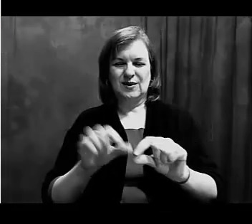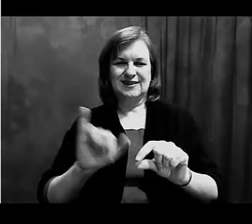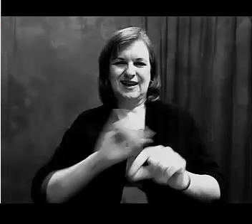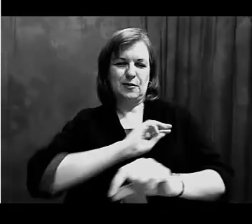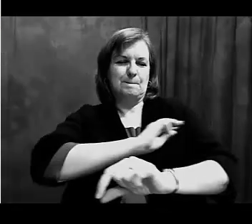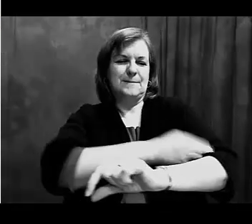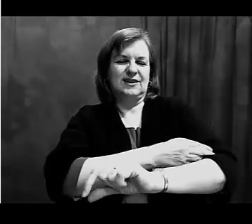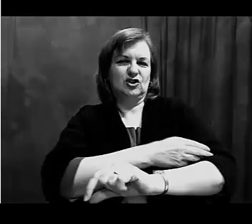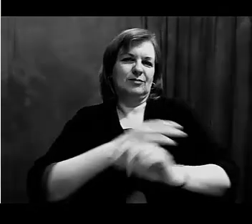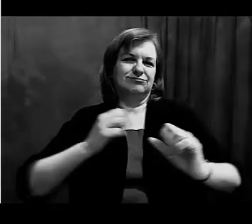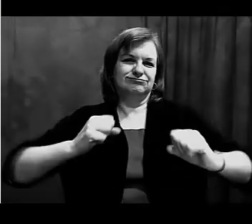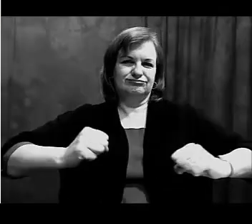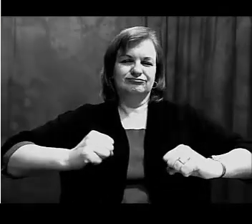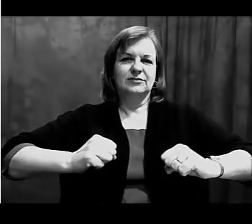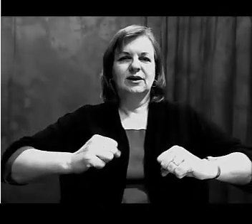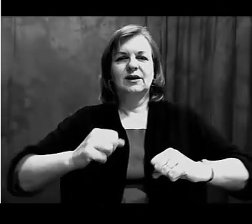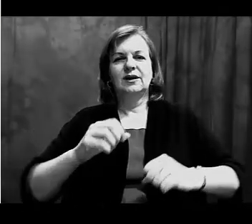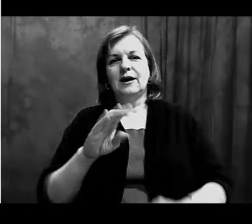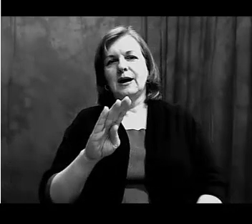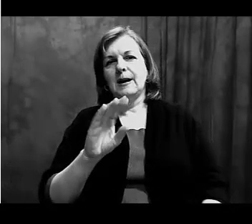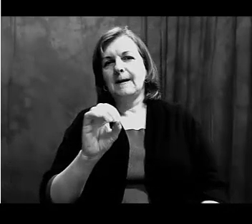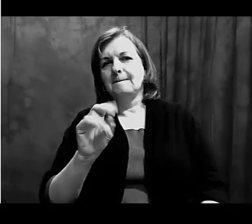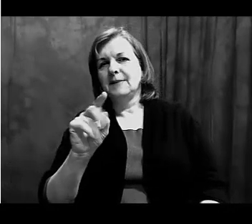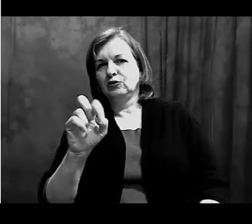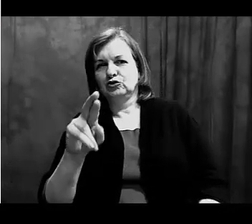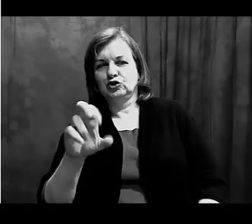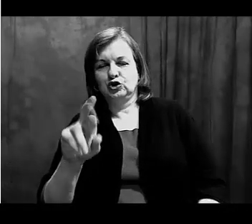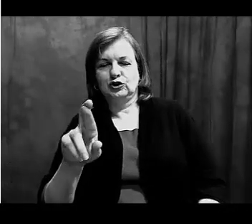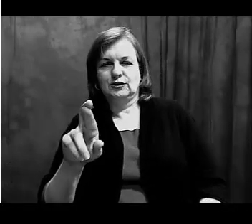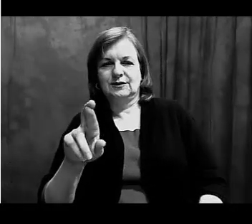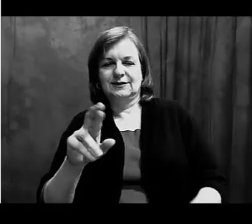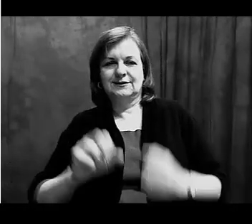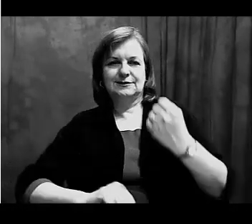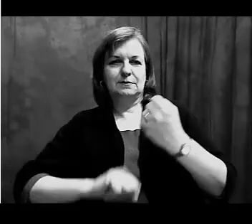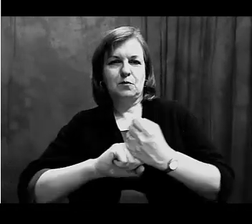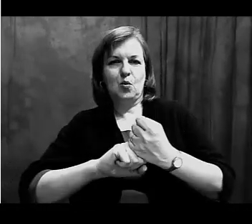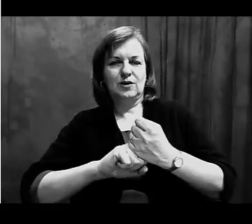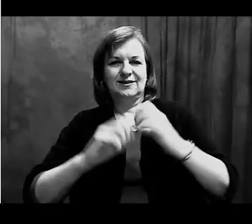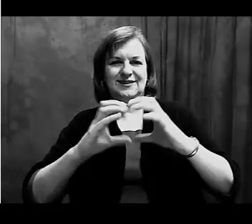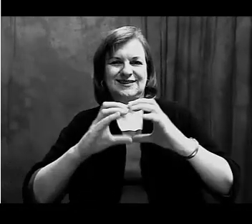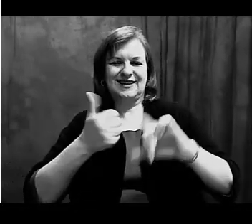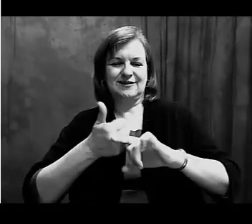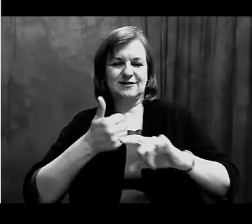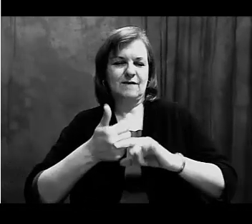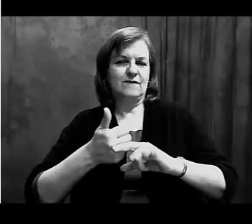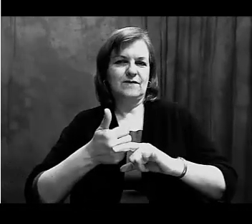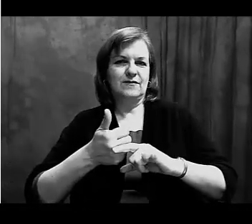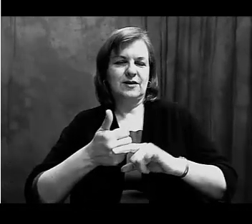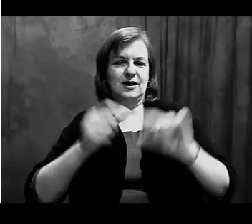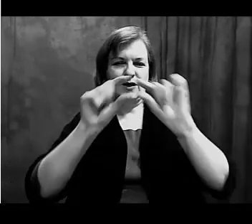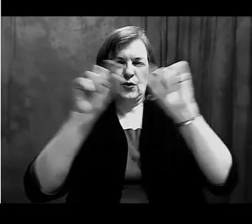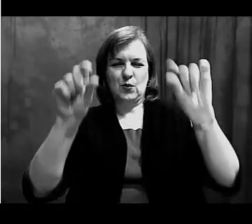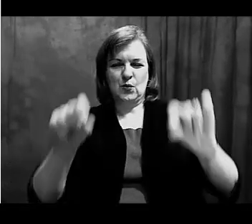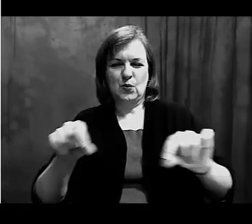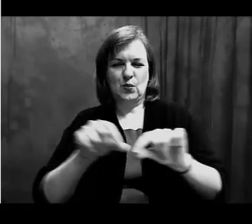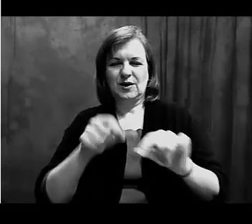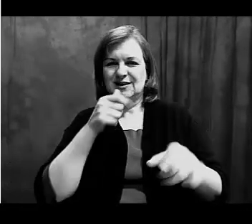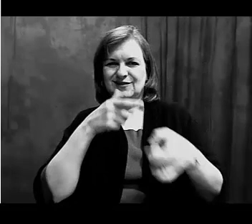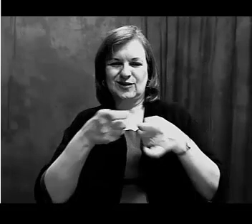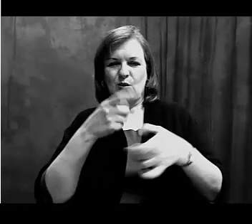I think about the cell wall just as the muscle or the bouncer!! It's going to just really support the cell it's not going to necessarily